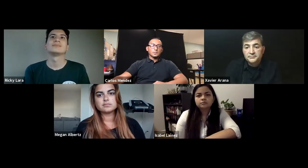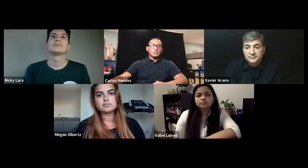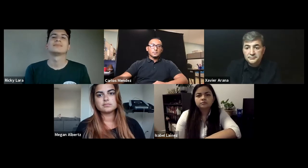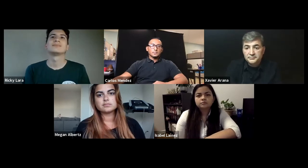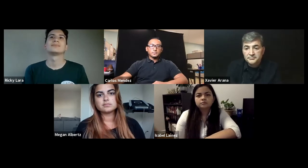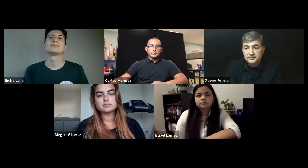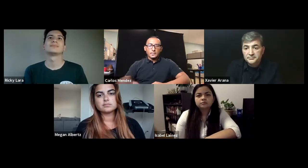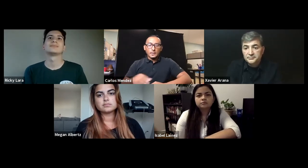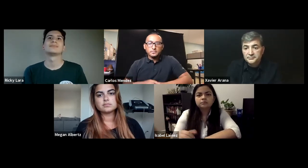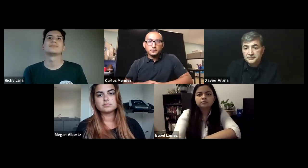Carlos?